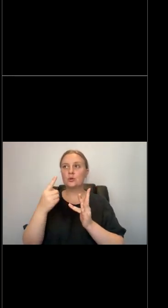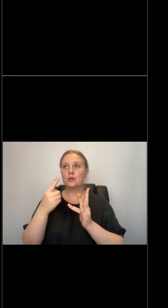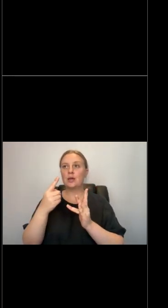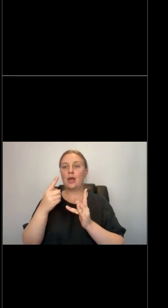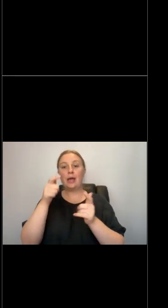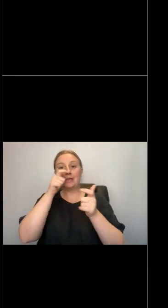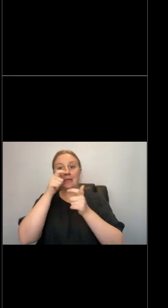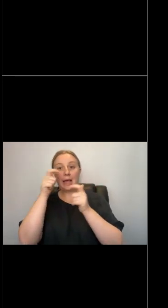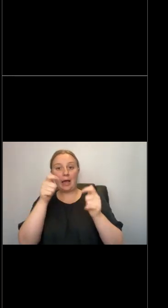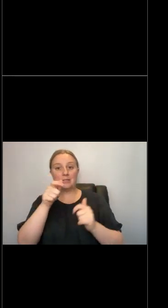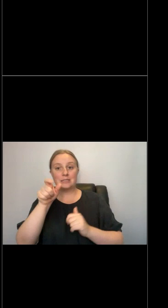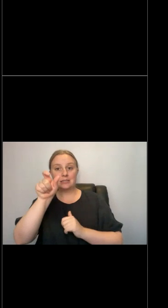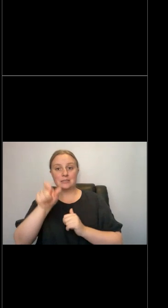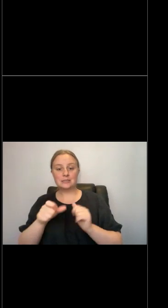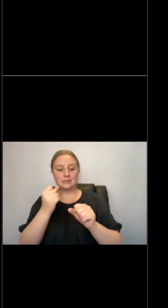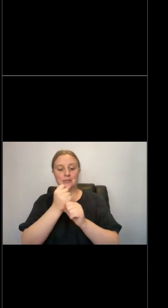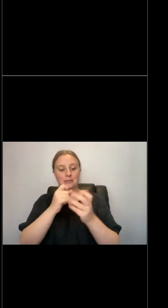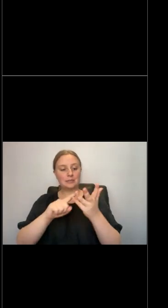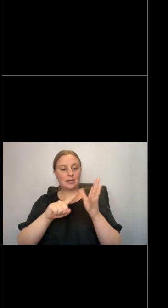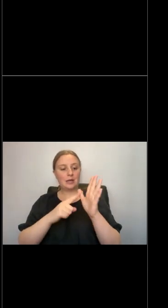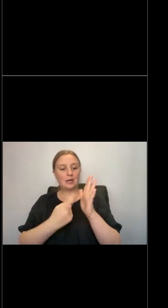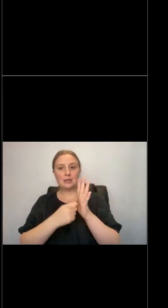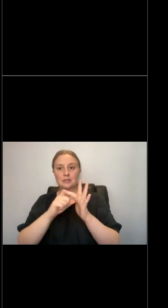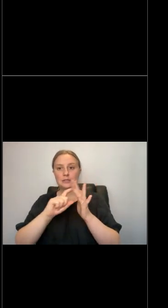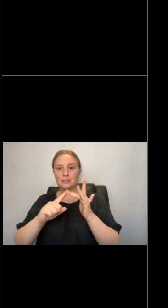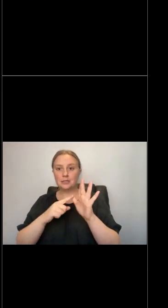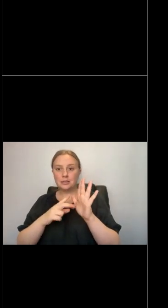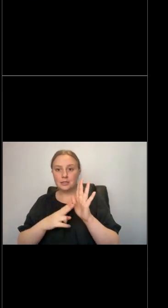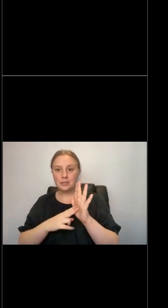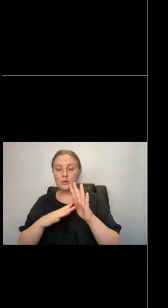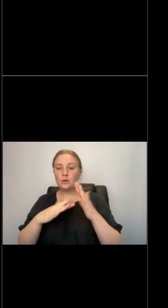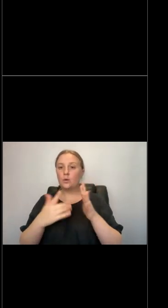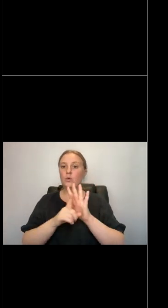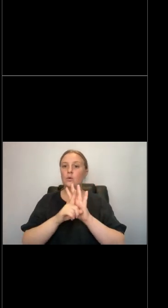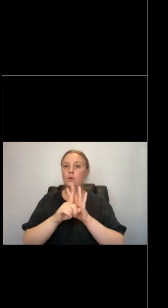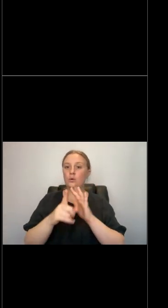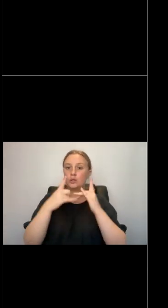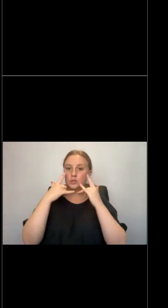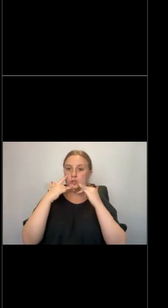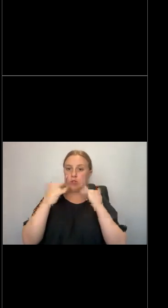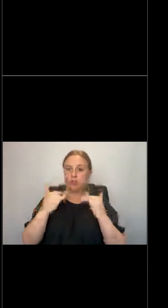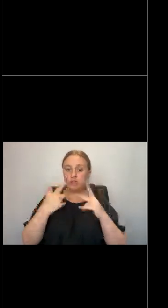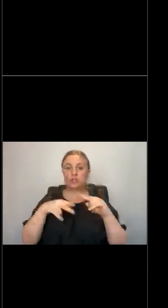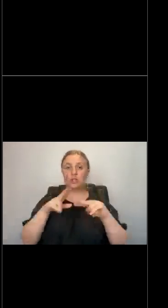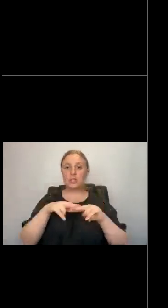So it's important if you are supporting somebody before the tribunal and you are a guardian or attorney,